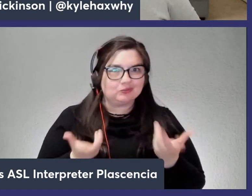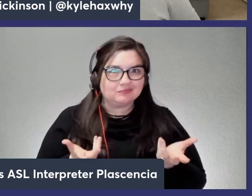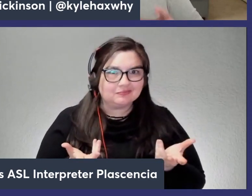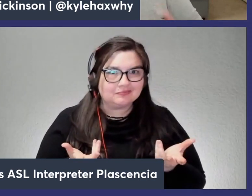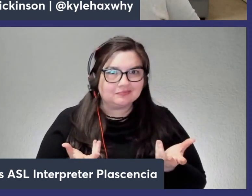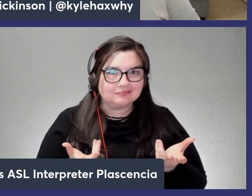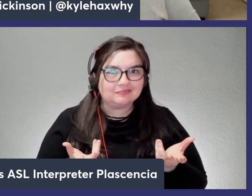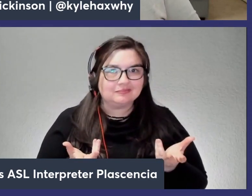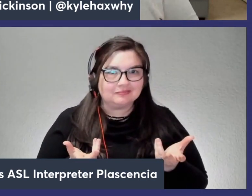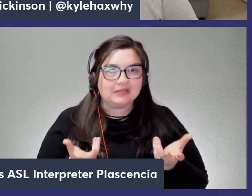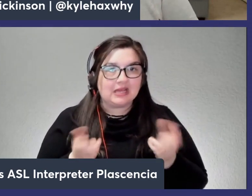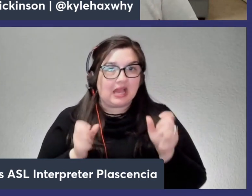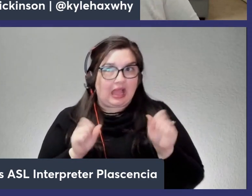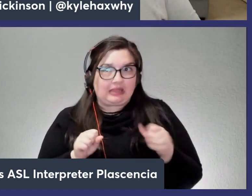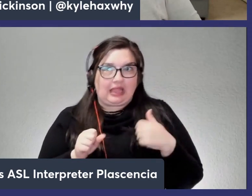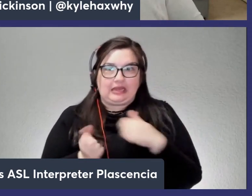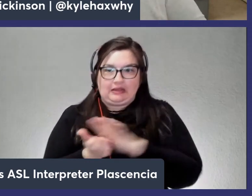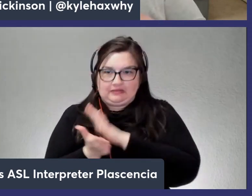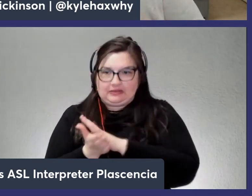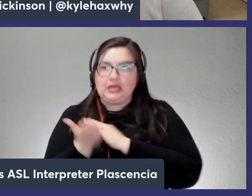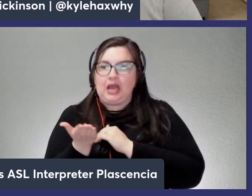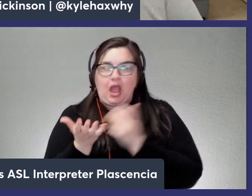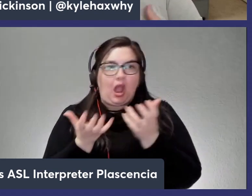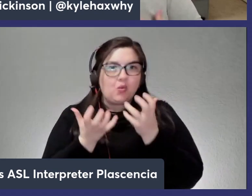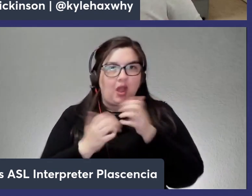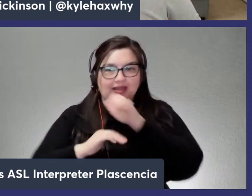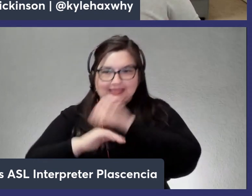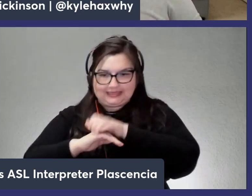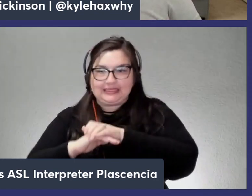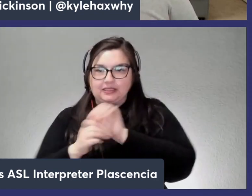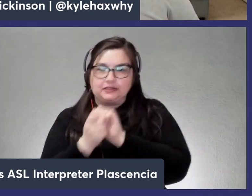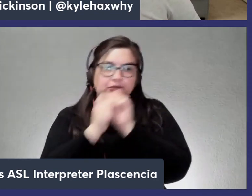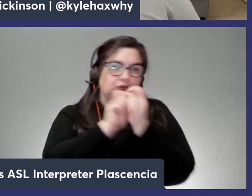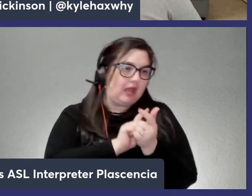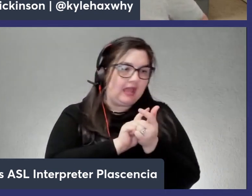So I have a bunch of documents in English that I wanted to translate to various languages.